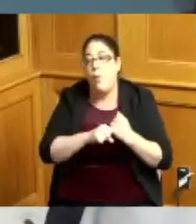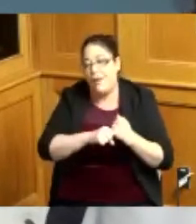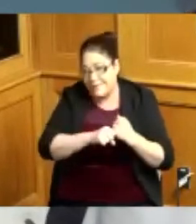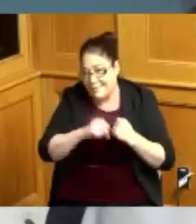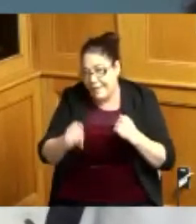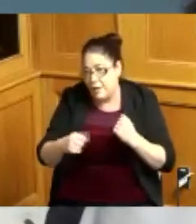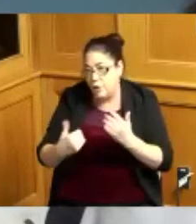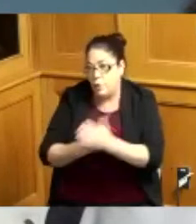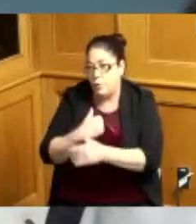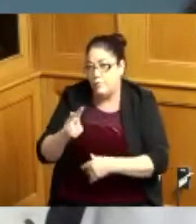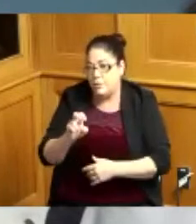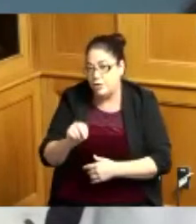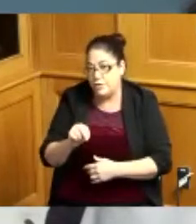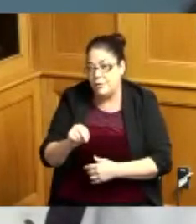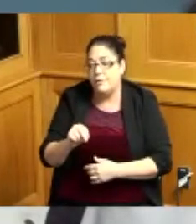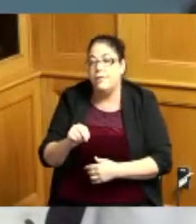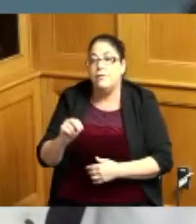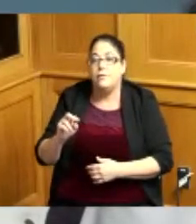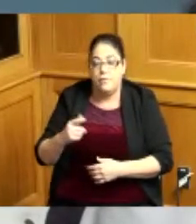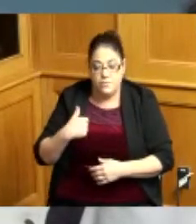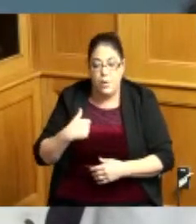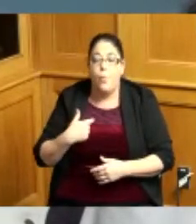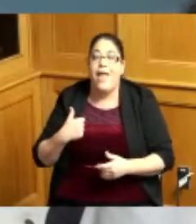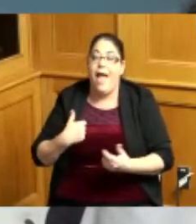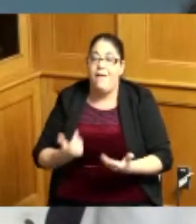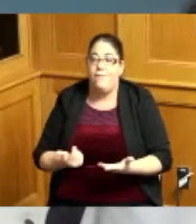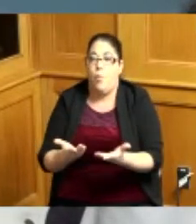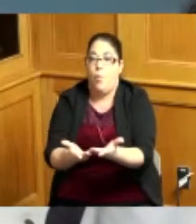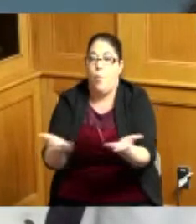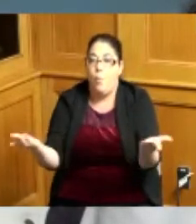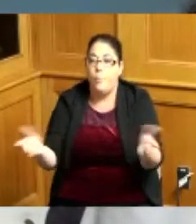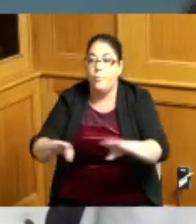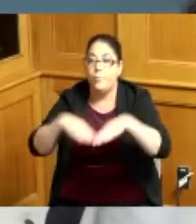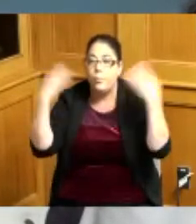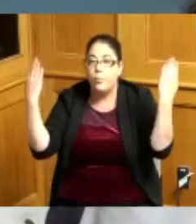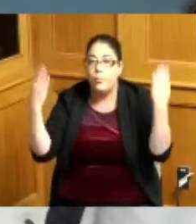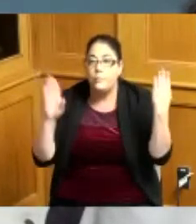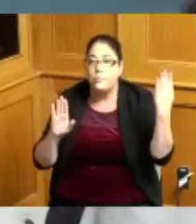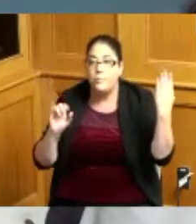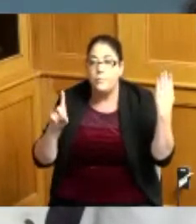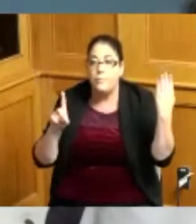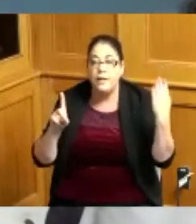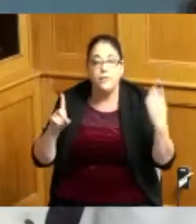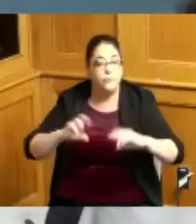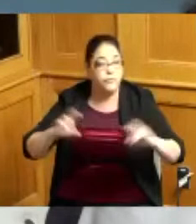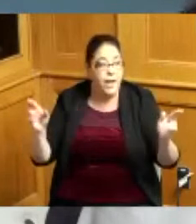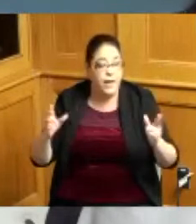yeah and there's an RFP out there for people to be it on so I just wanted to say that thank you